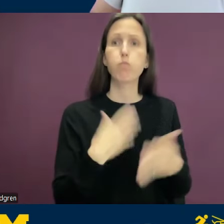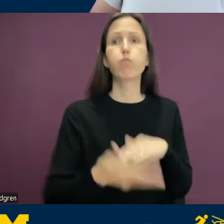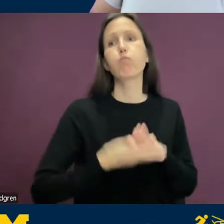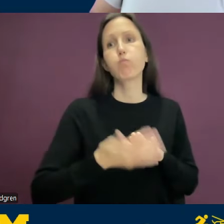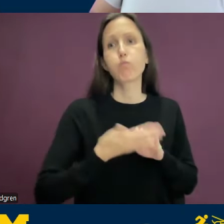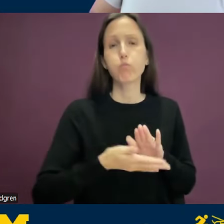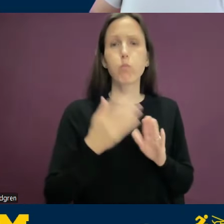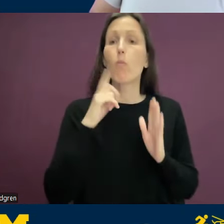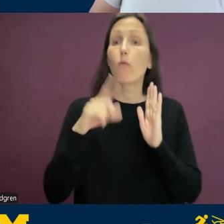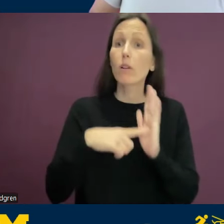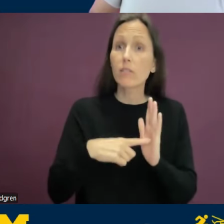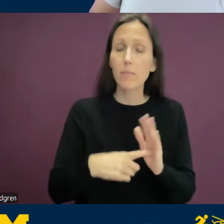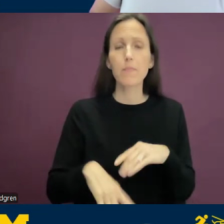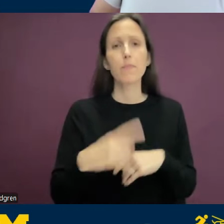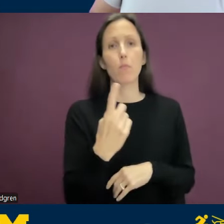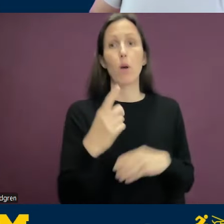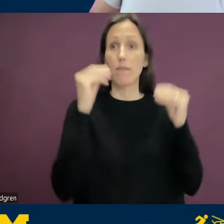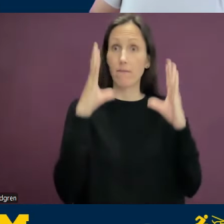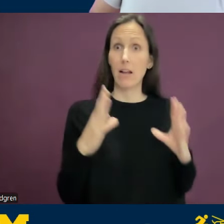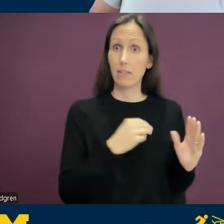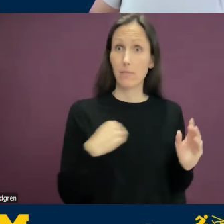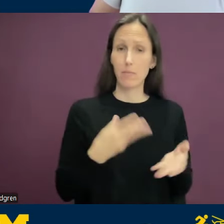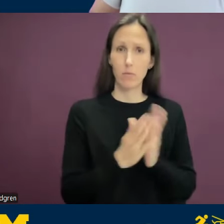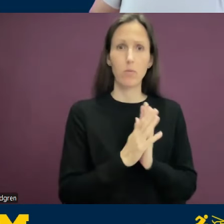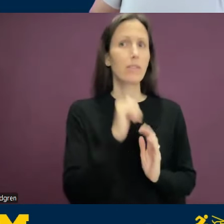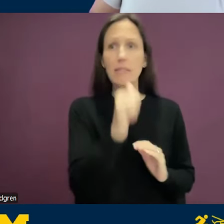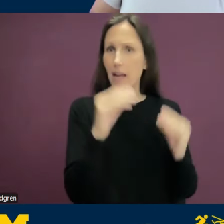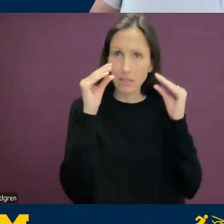For example, a faculty member requests not to teach courses in the morning